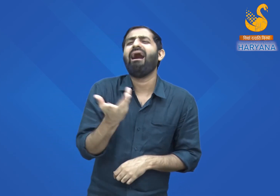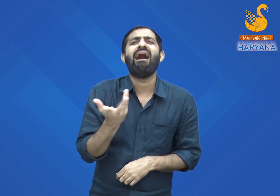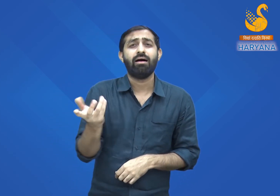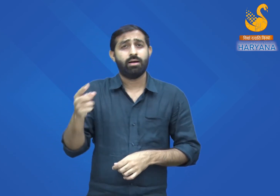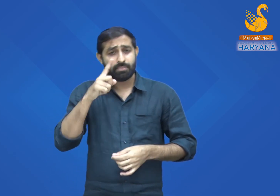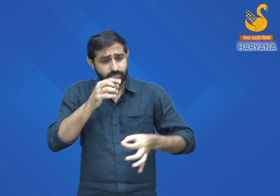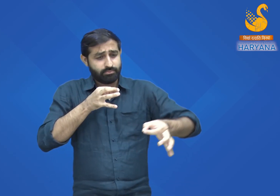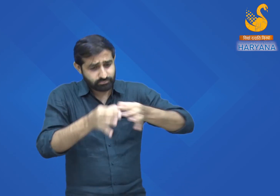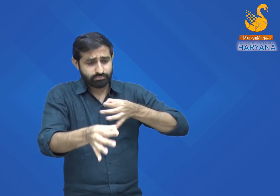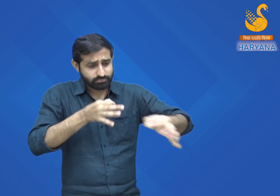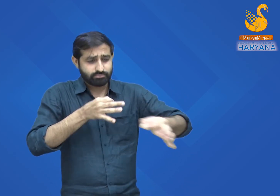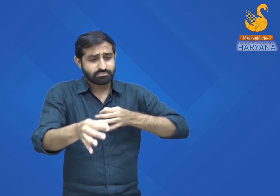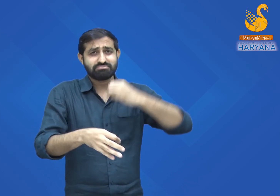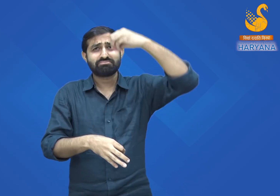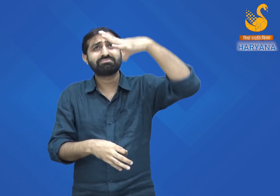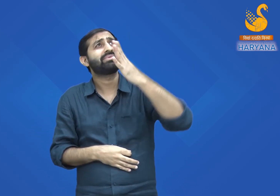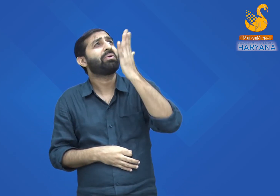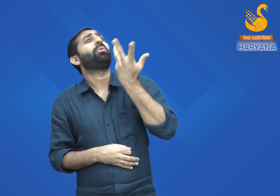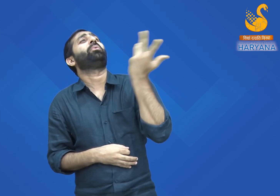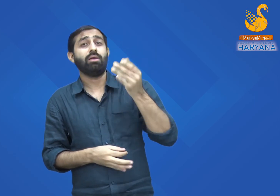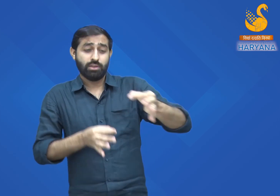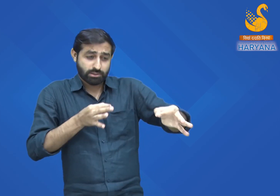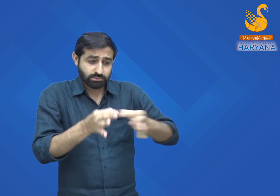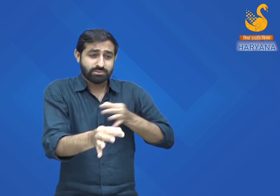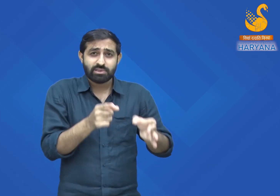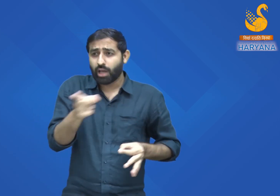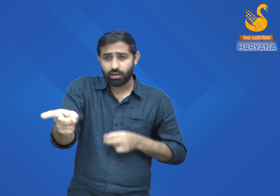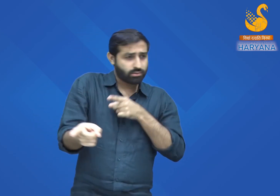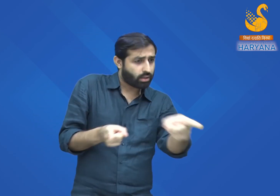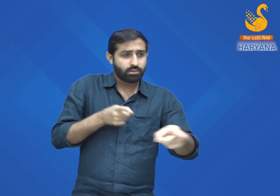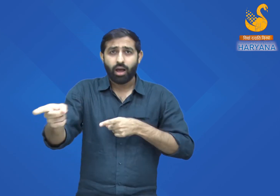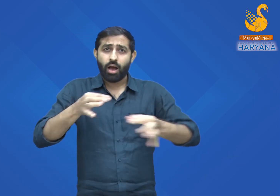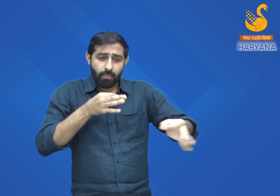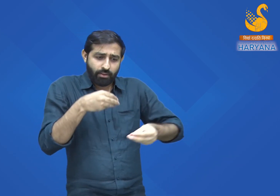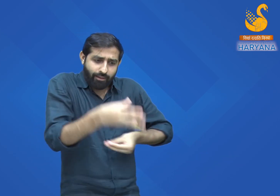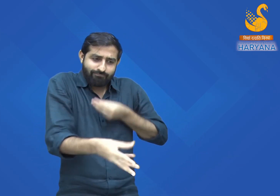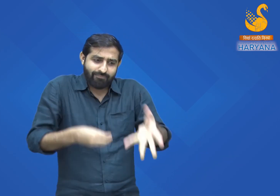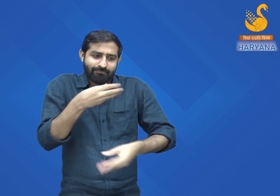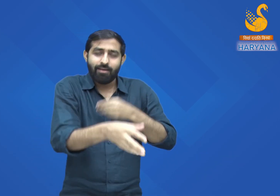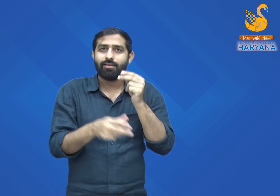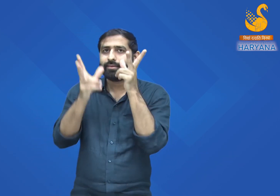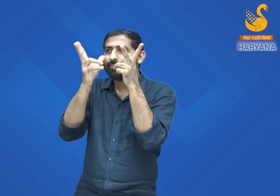The mother introduces her child to the things around him. She teaches him and familiarizes him